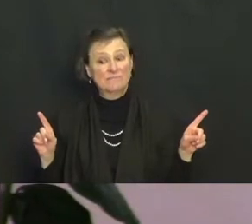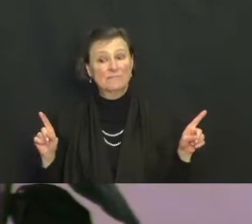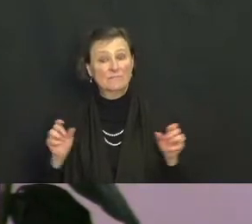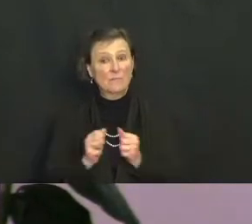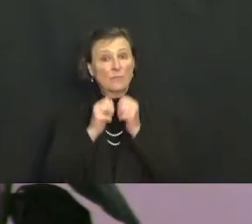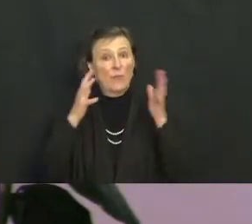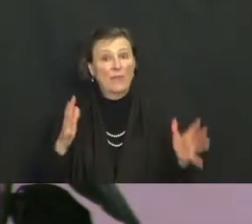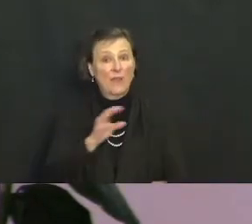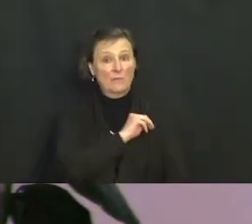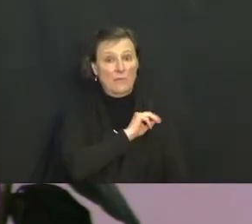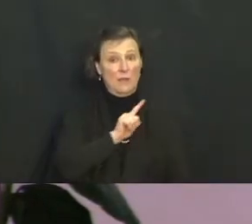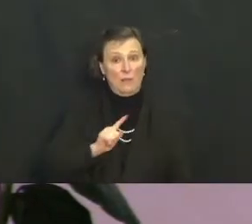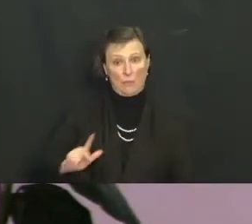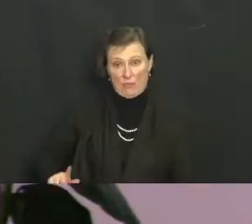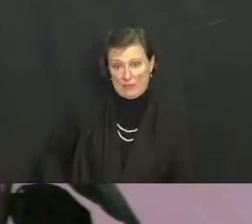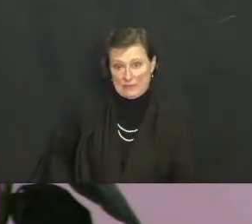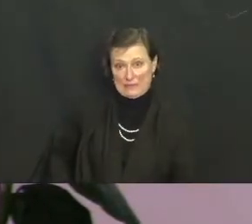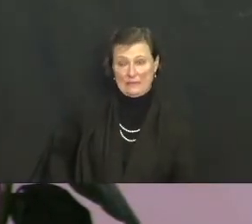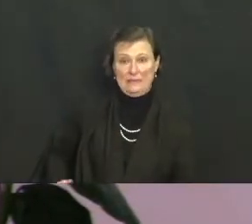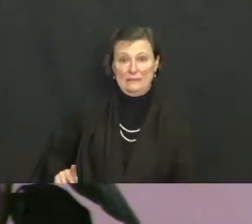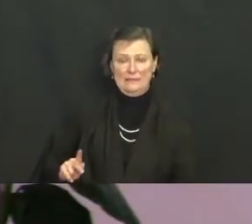no Martin Luther King Jr.